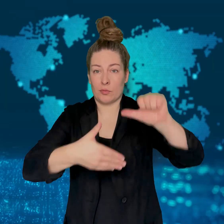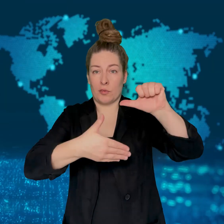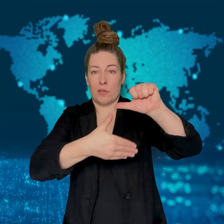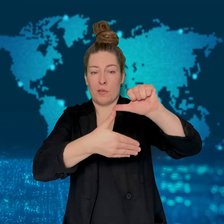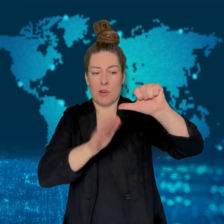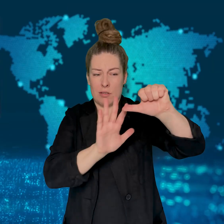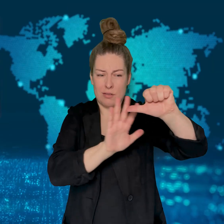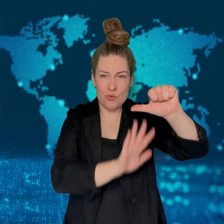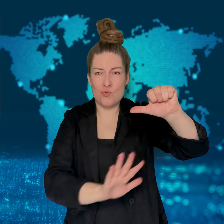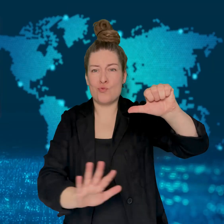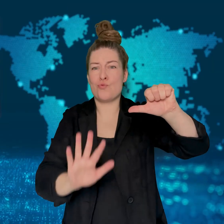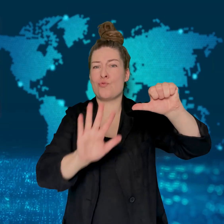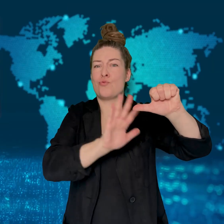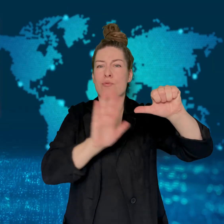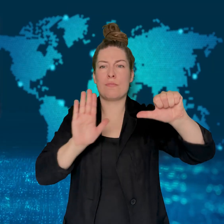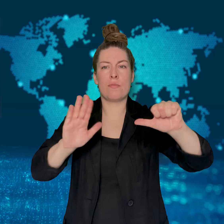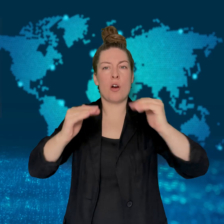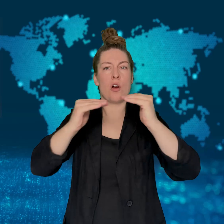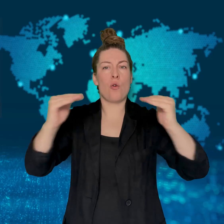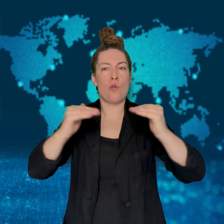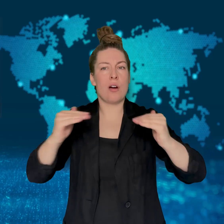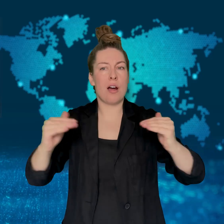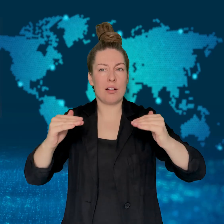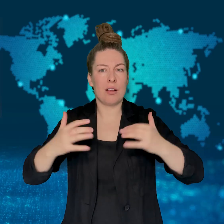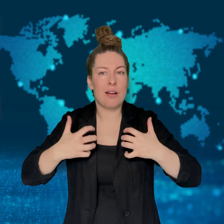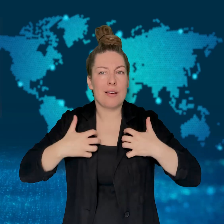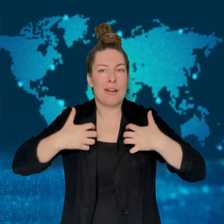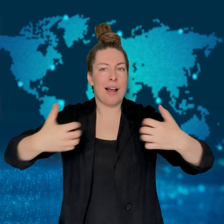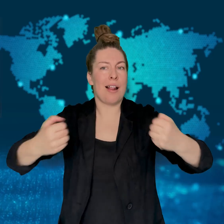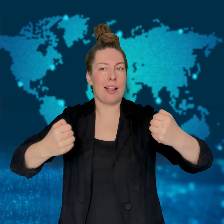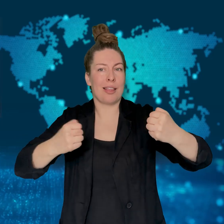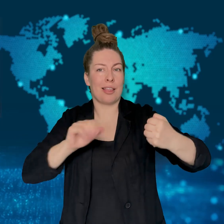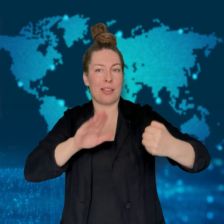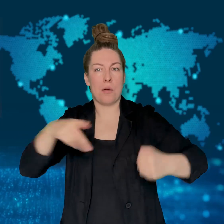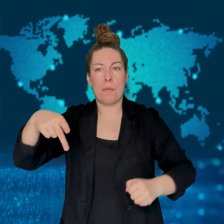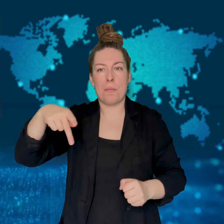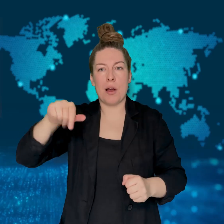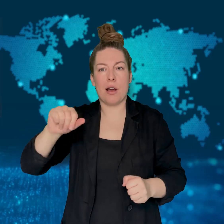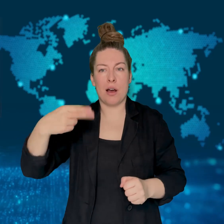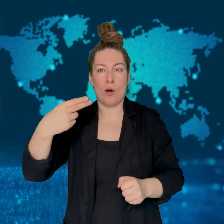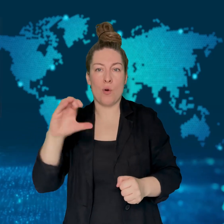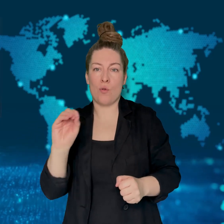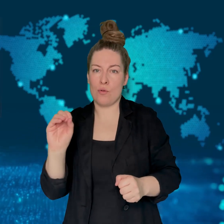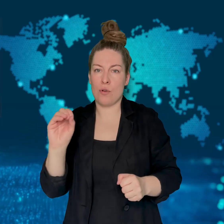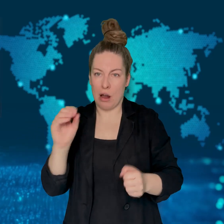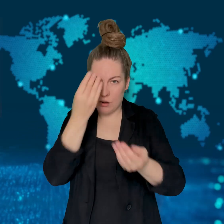[MONIKA]: The Pan American Health Organization (PAHO) has